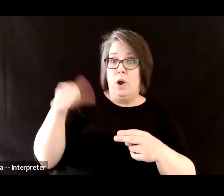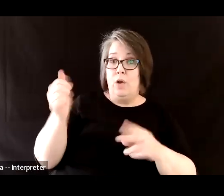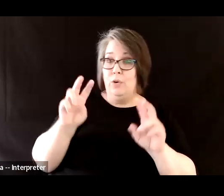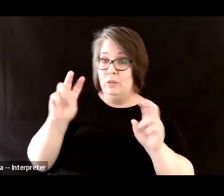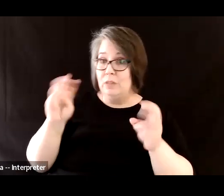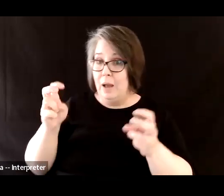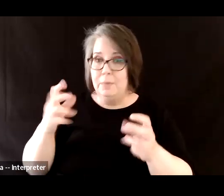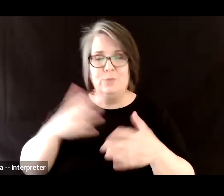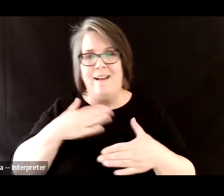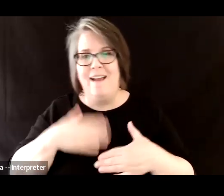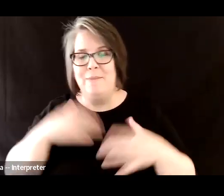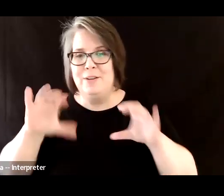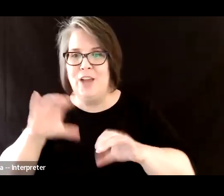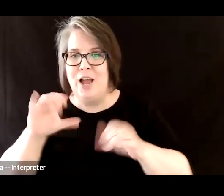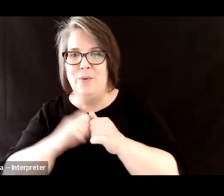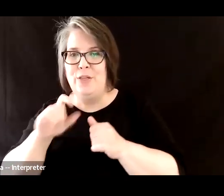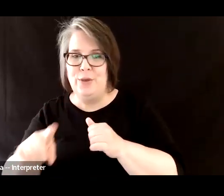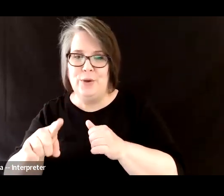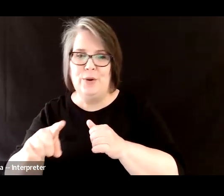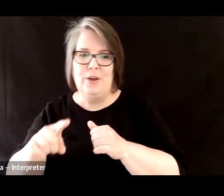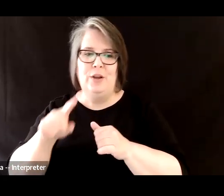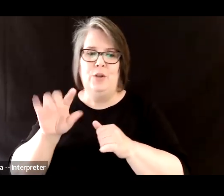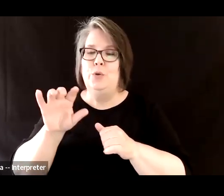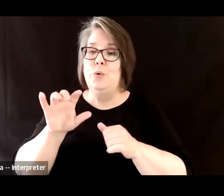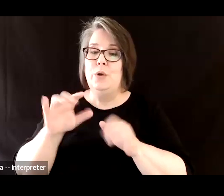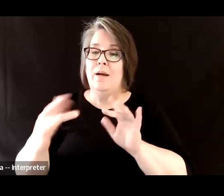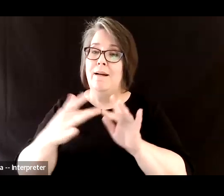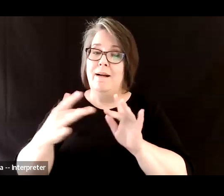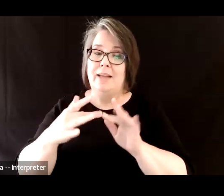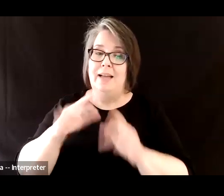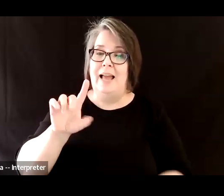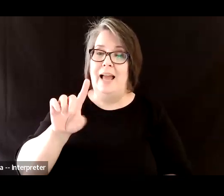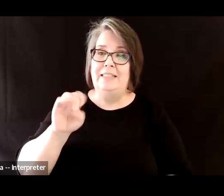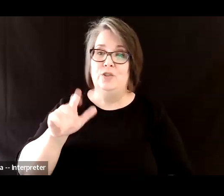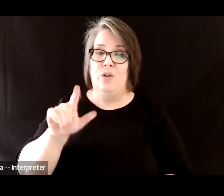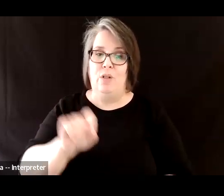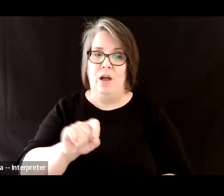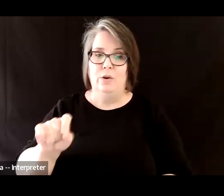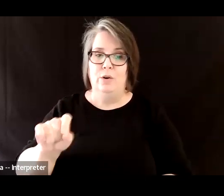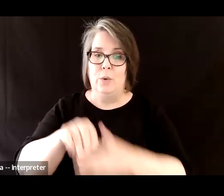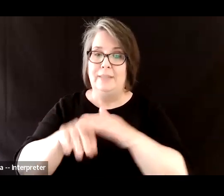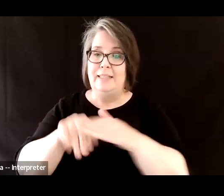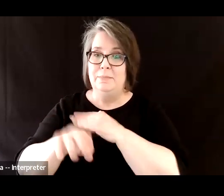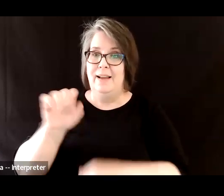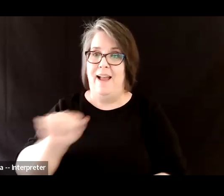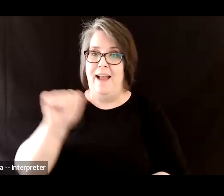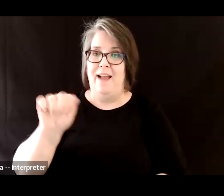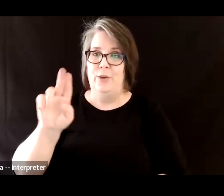You can email us at Digital underscore accessibility at UNC. edu. >> Cheryl: Thank-you, Chelsea.